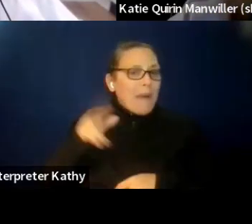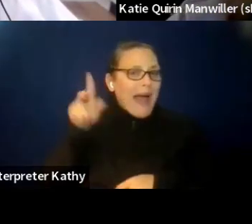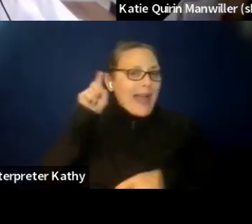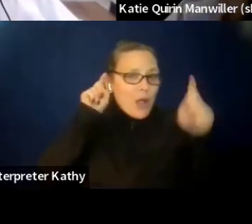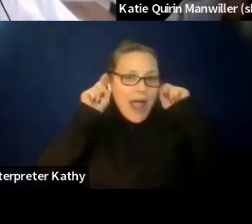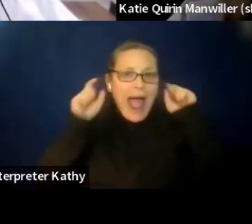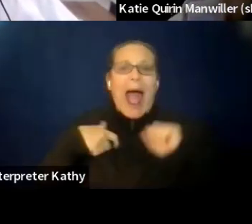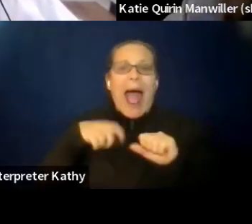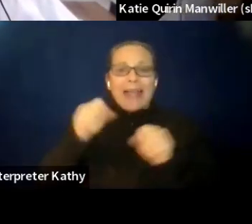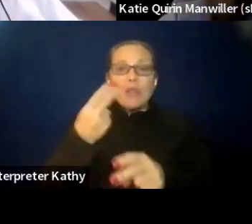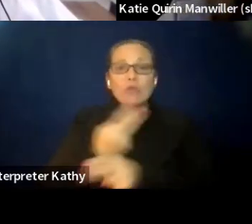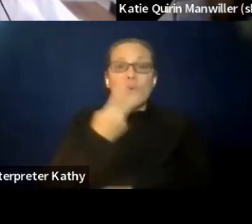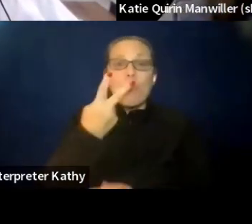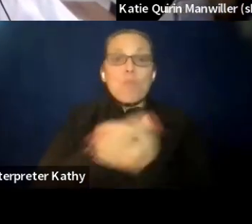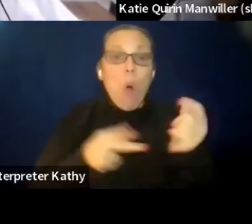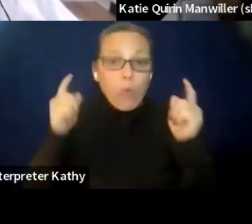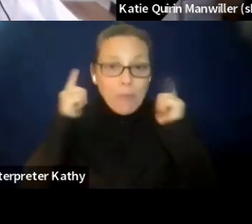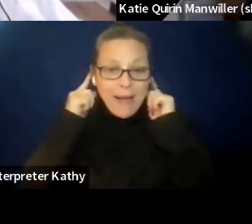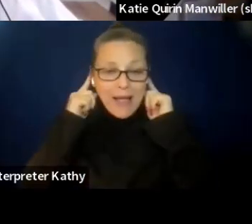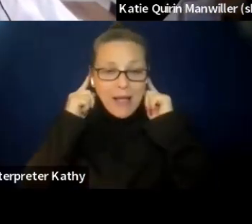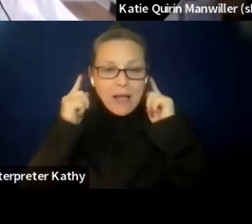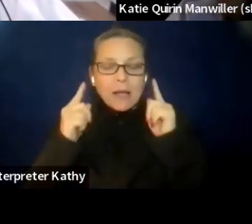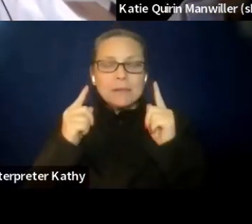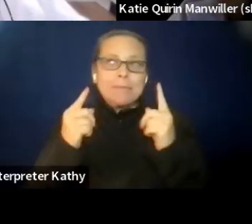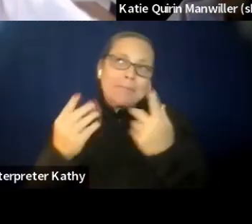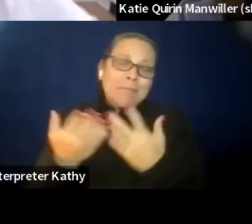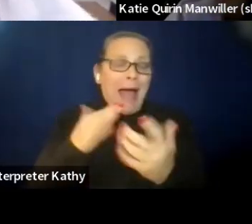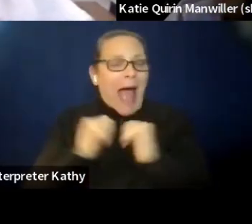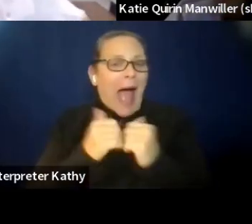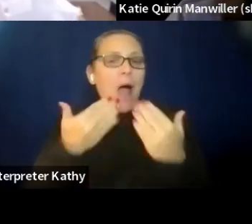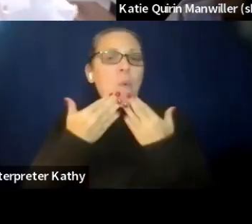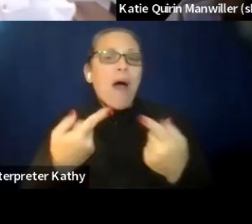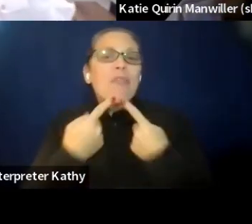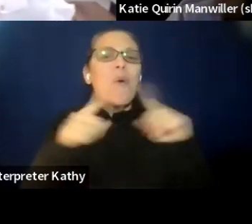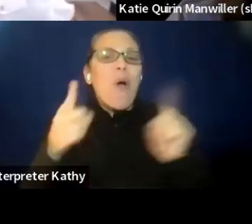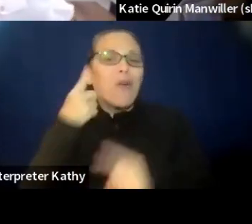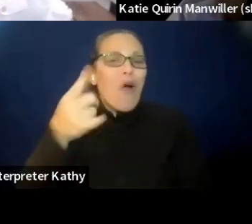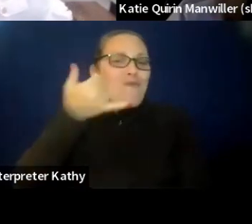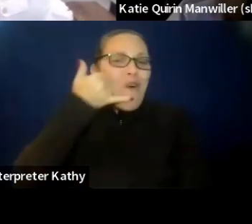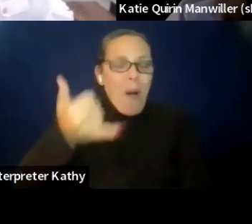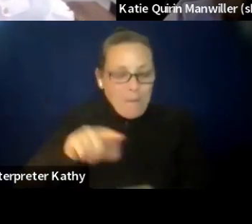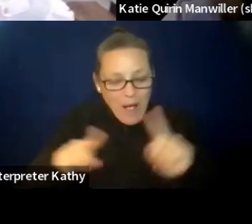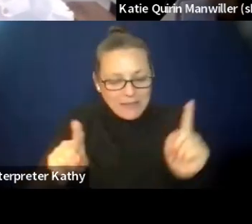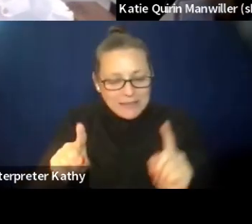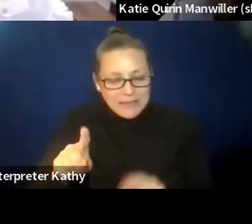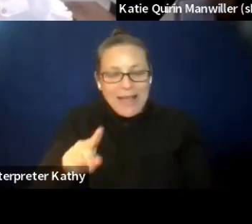headset now. It actually streams right to my hearing aids and I can use both ears however well they work to have